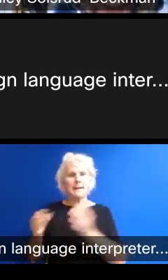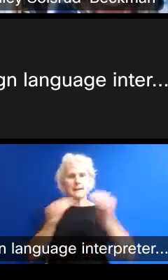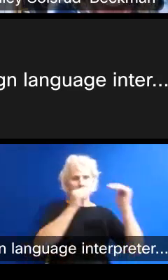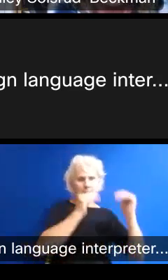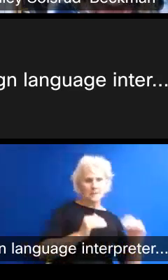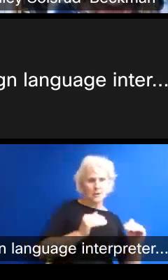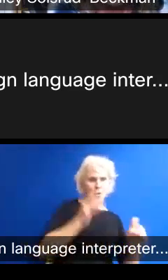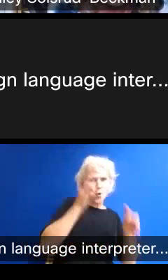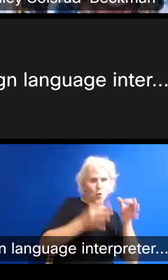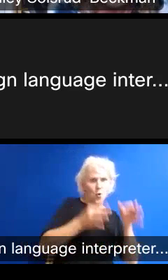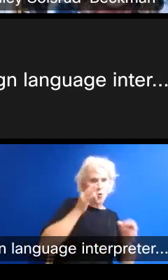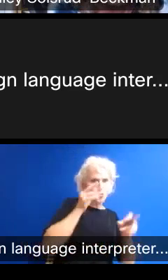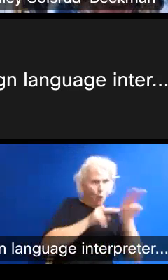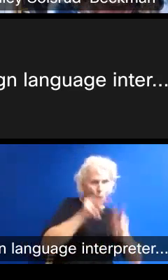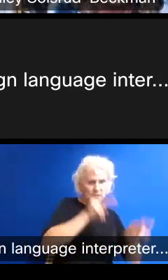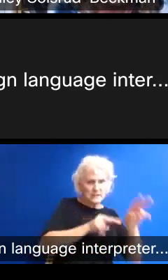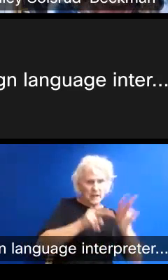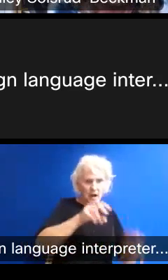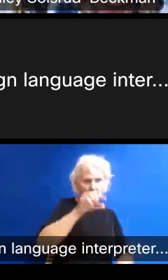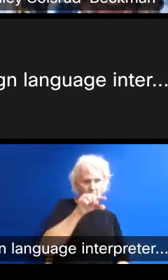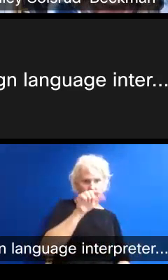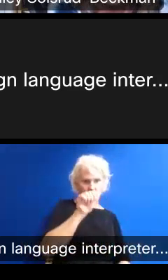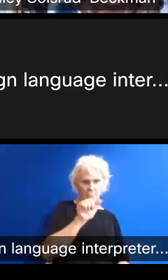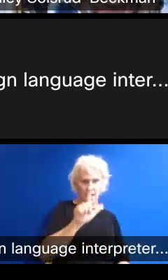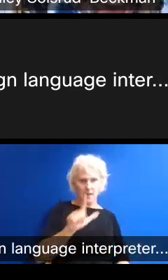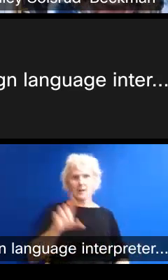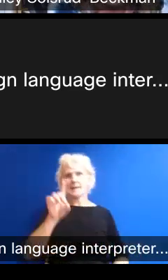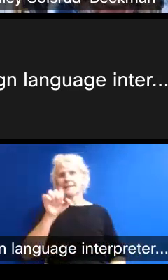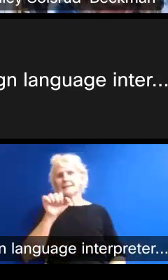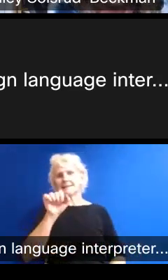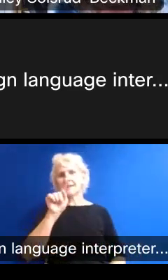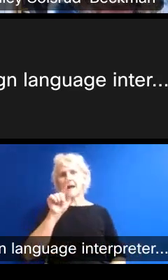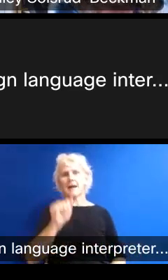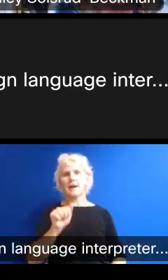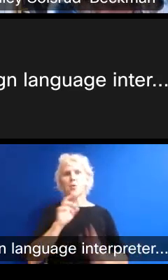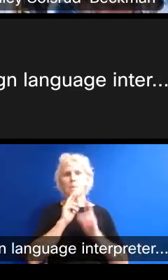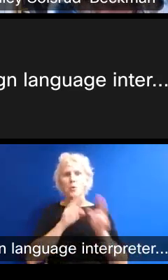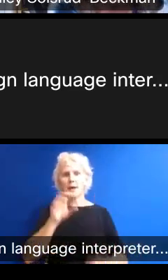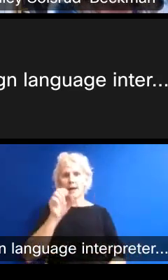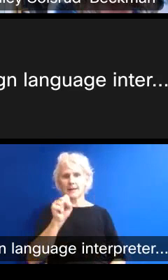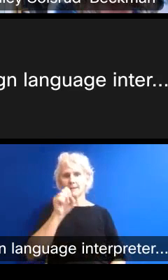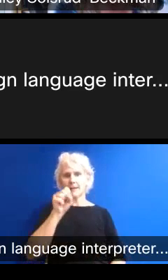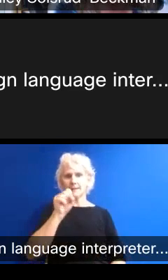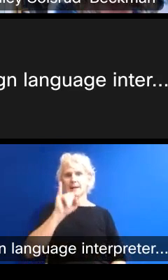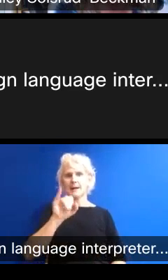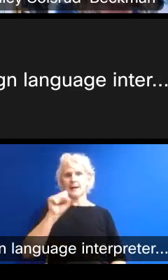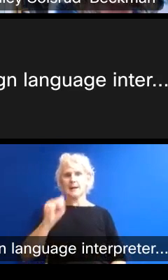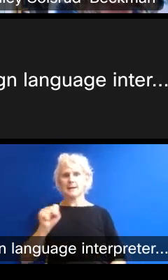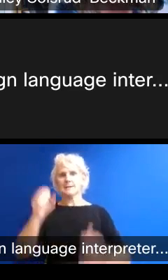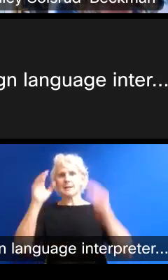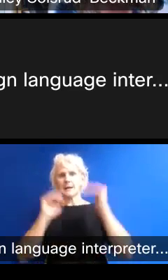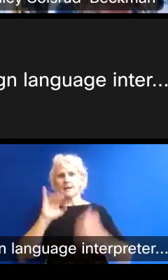data reporting in SSIS, ICWA and MIFPA notices and active efforts, and then also monthly visits